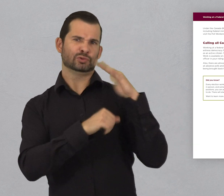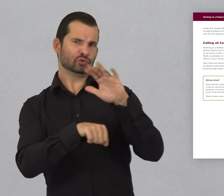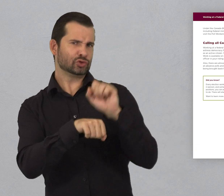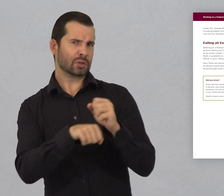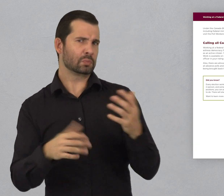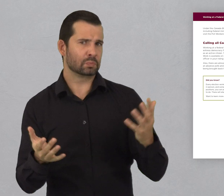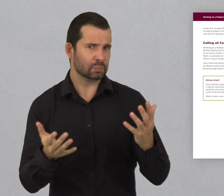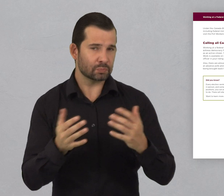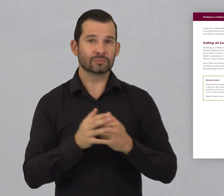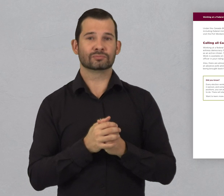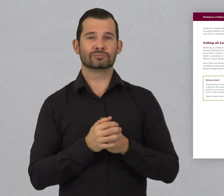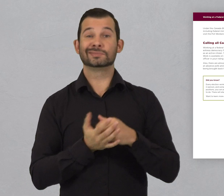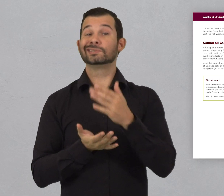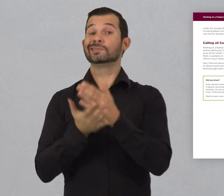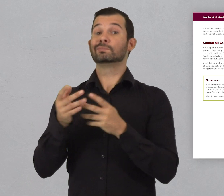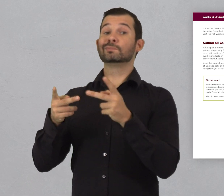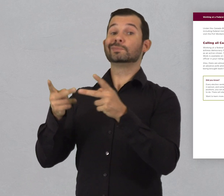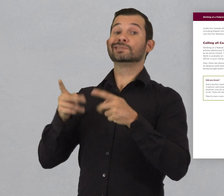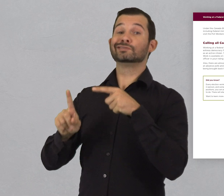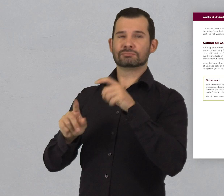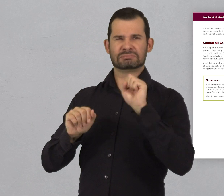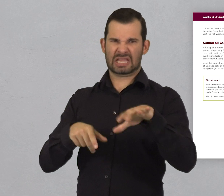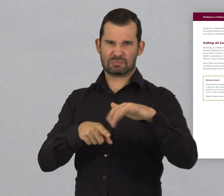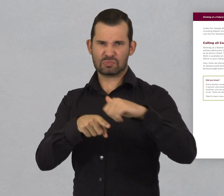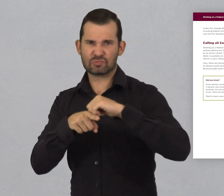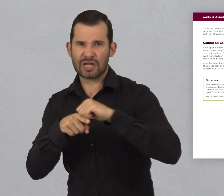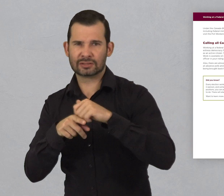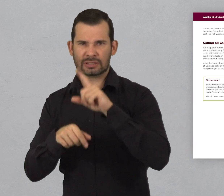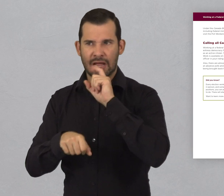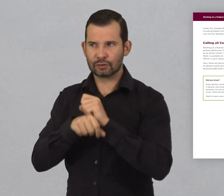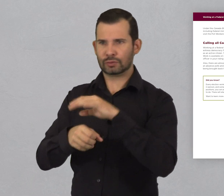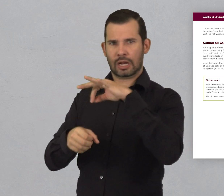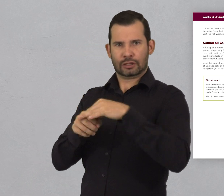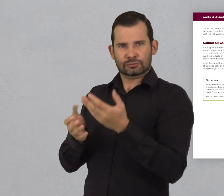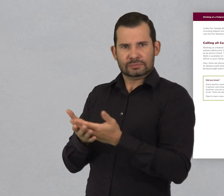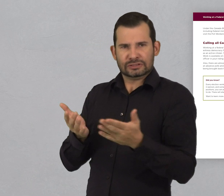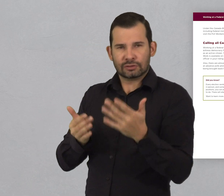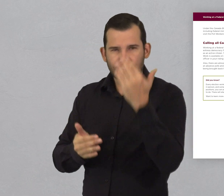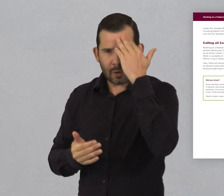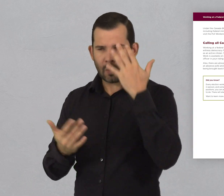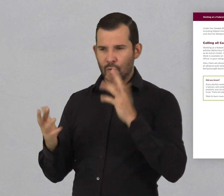For some positions, you can practice with actual election materials so you’ll know exactly what